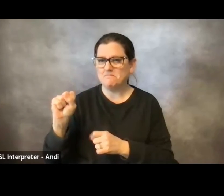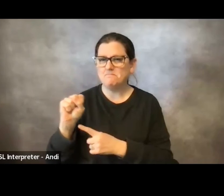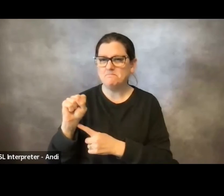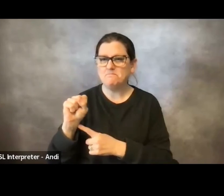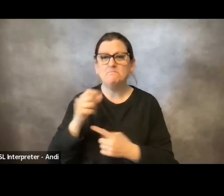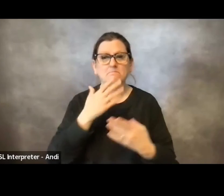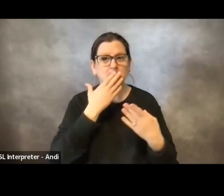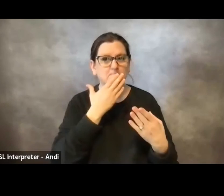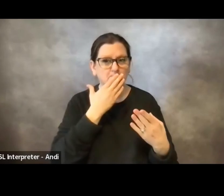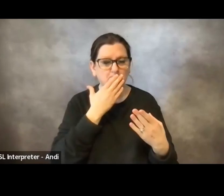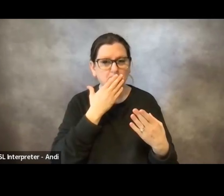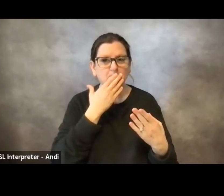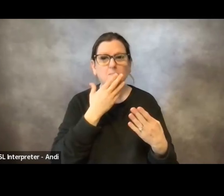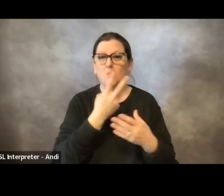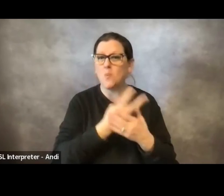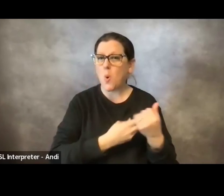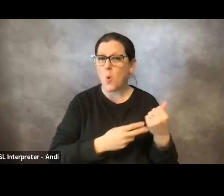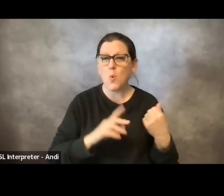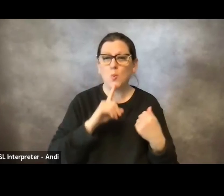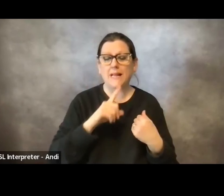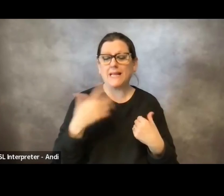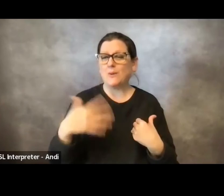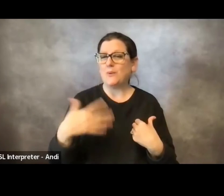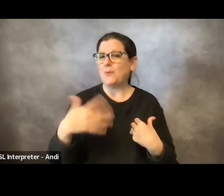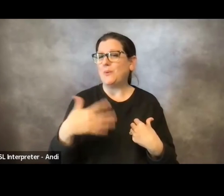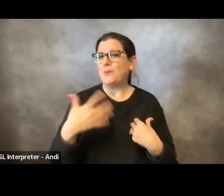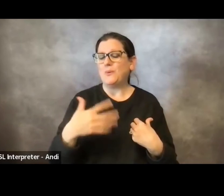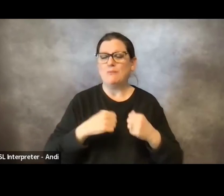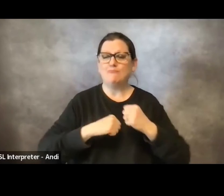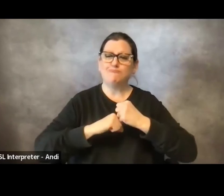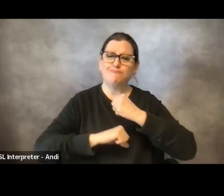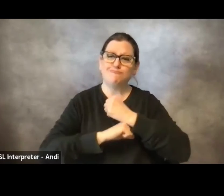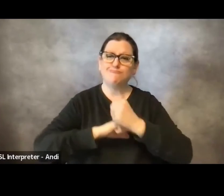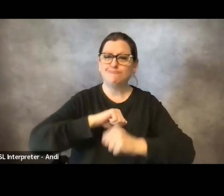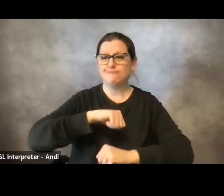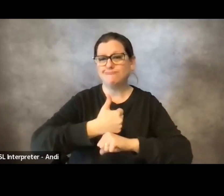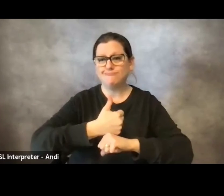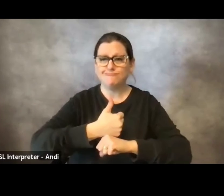Stefani, and Eric, for really laying such a terrific foundation. Because what you